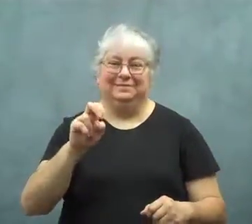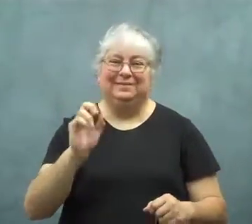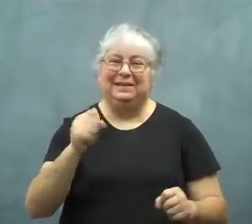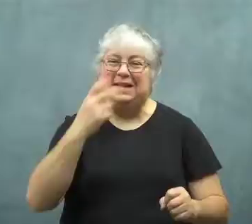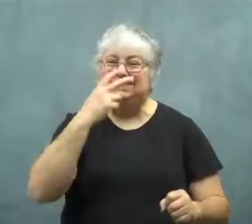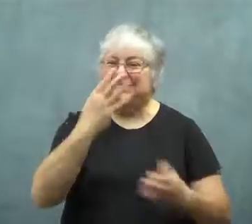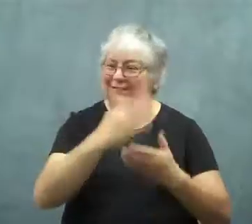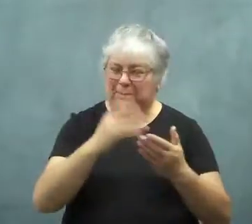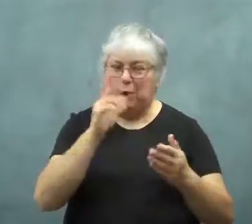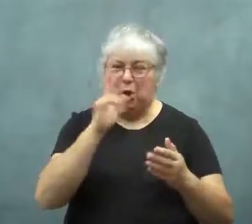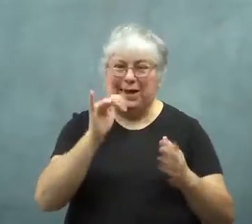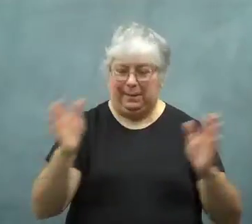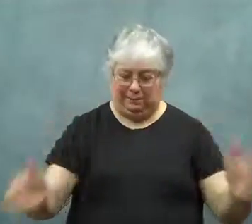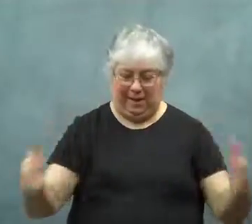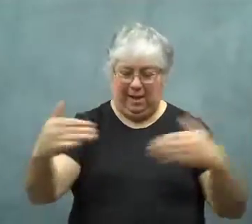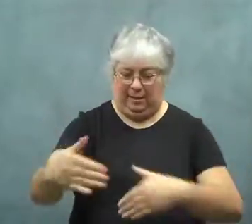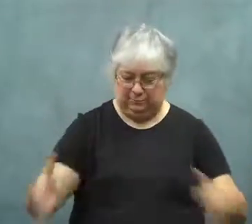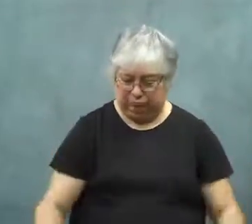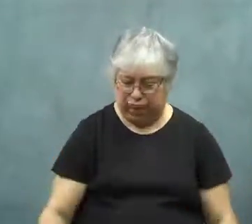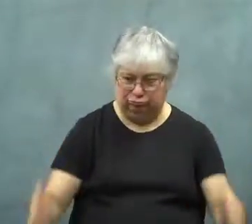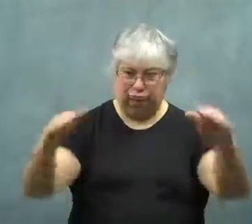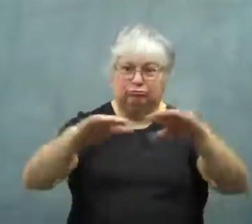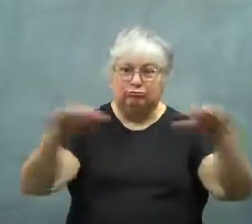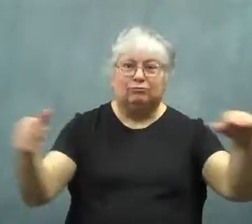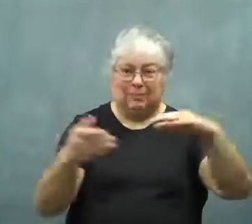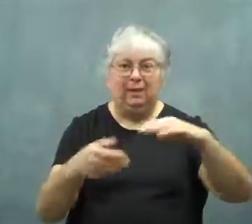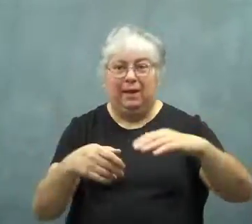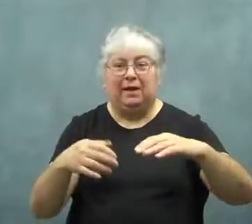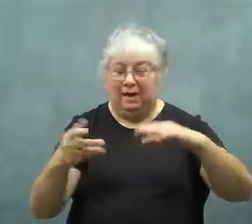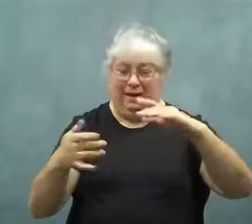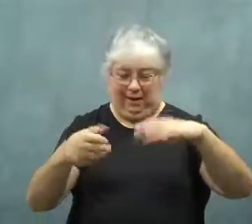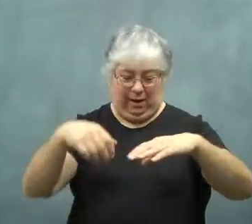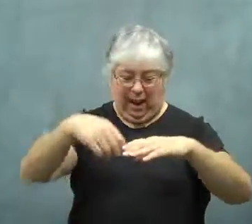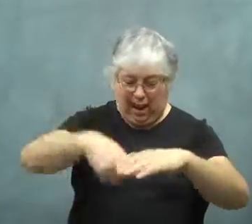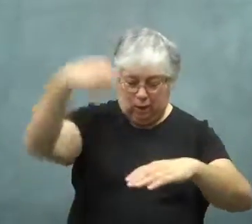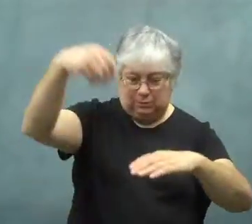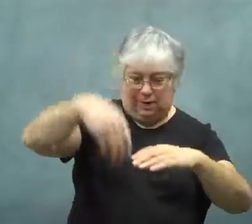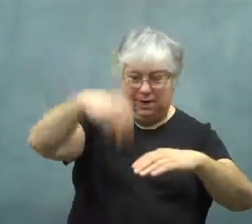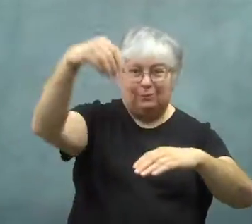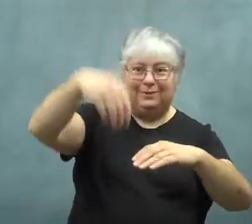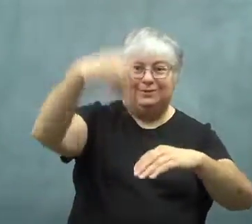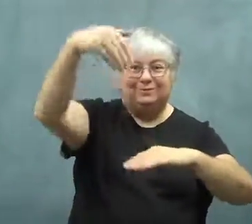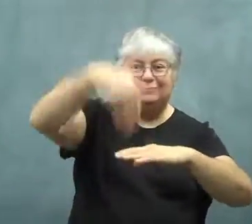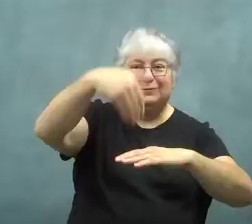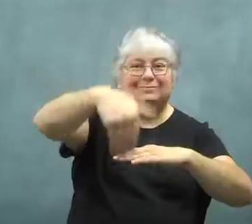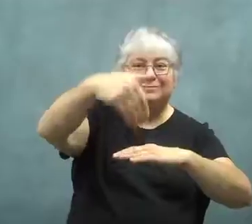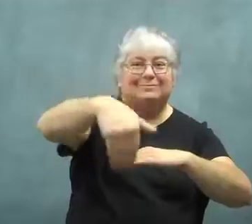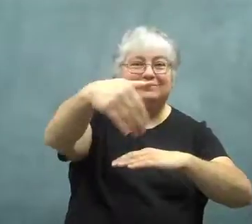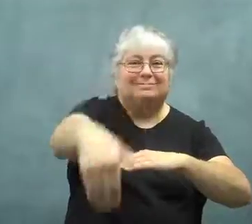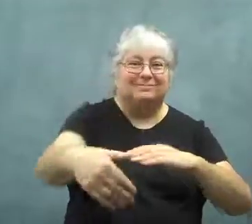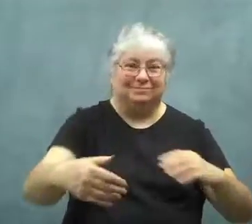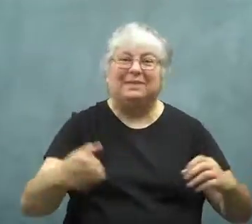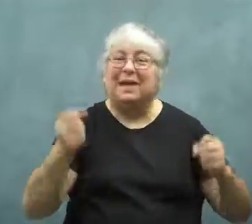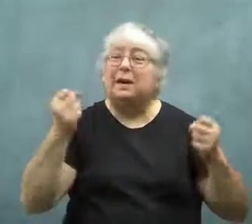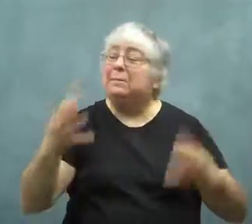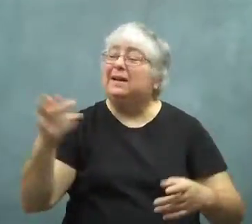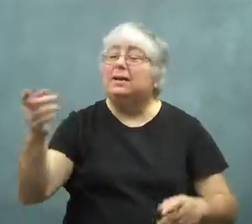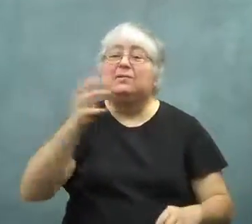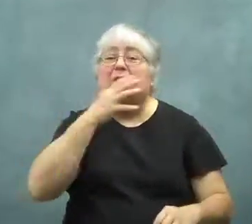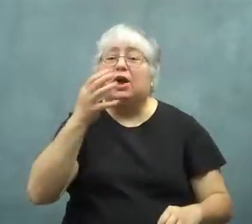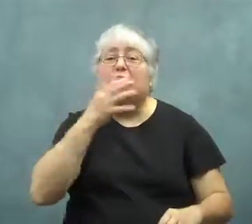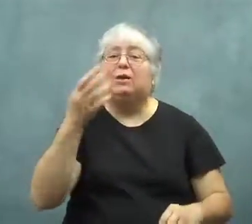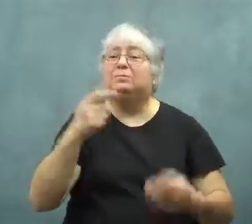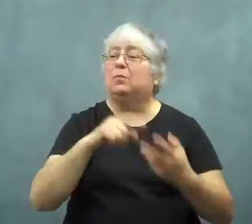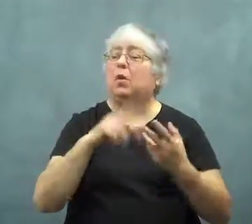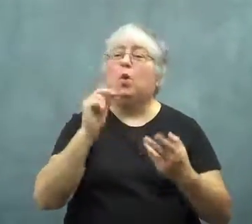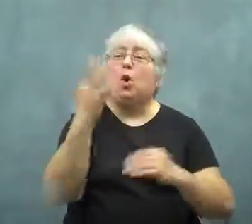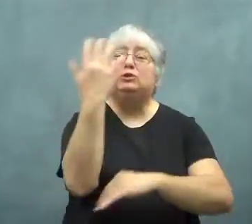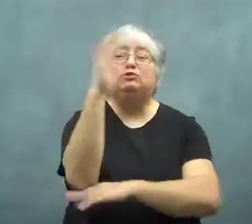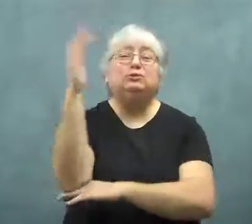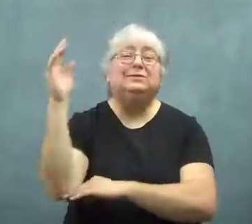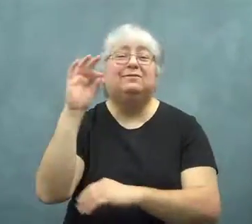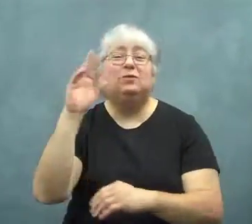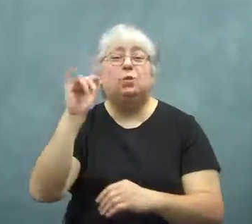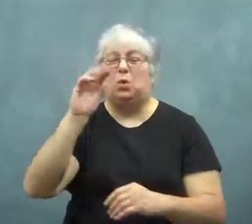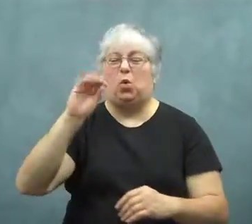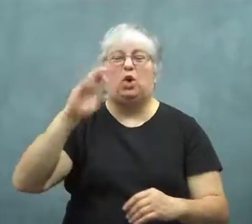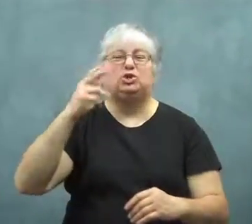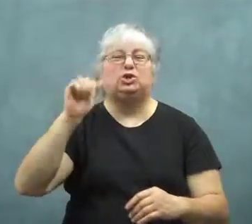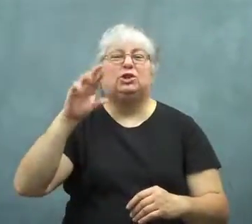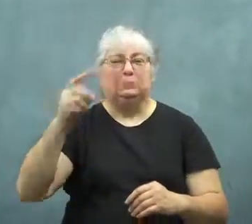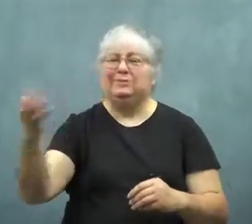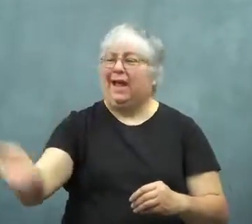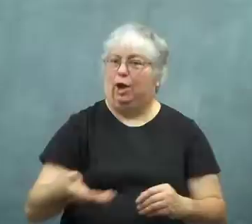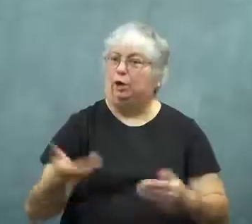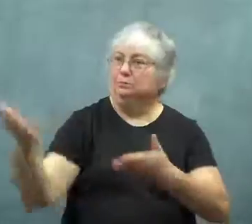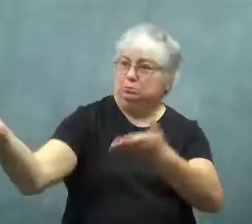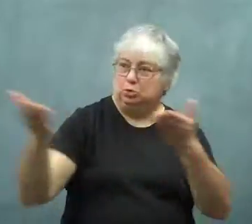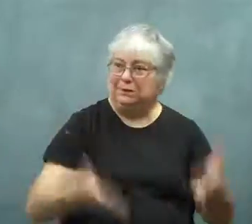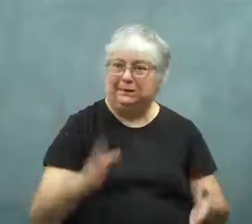You may have seen the boxes with frames that slide out.